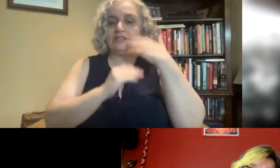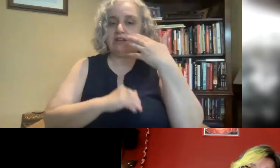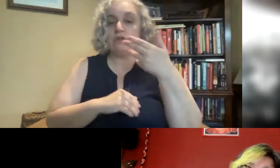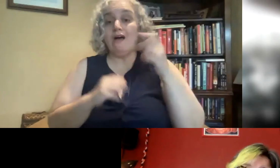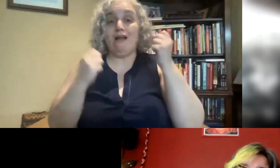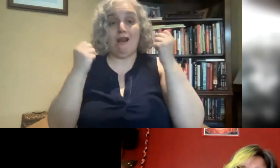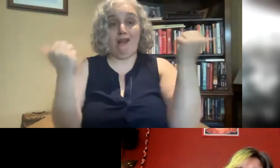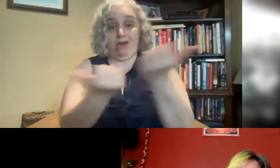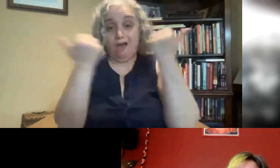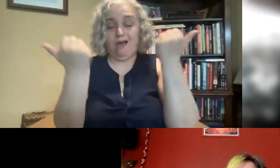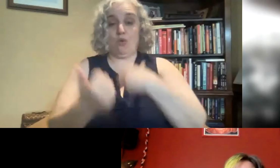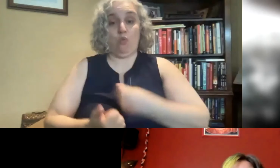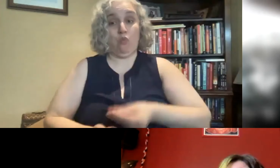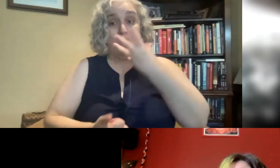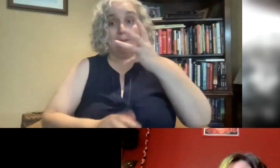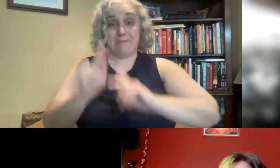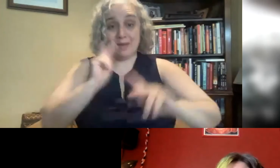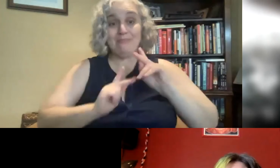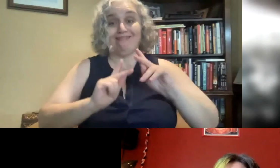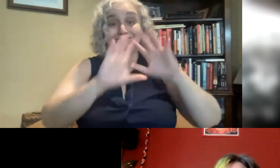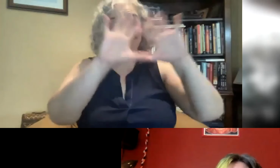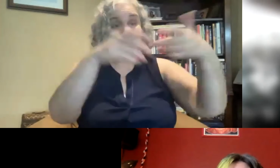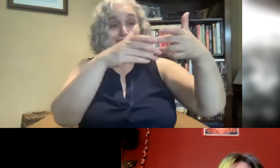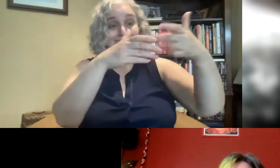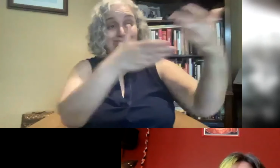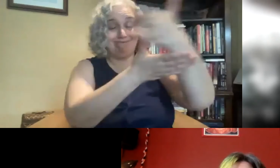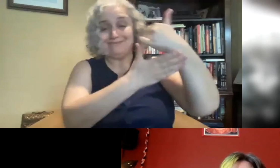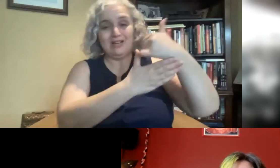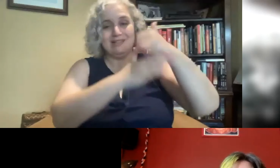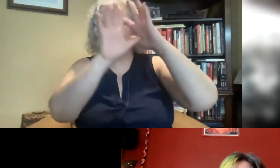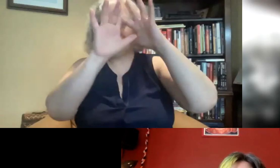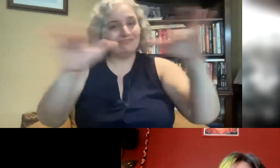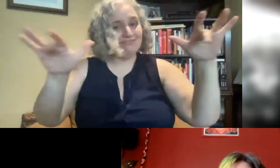It was not a very diverse dataset.